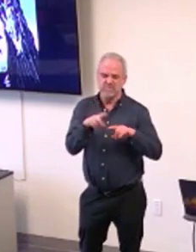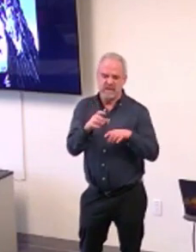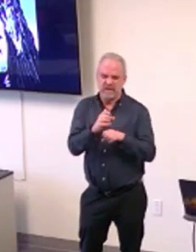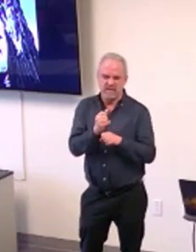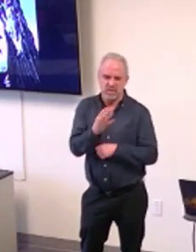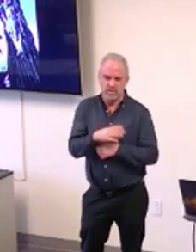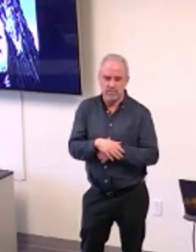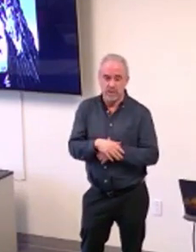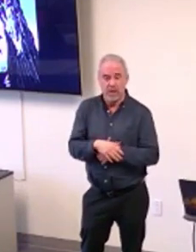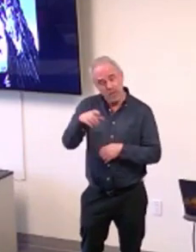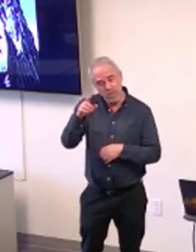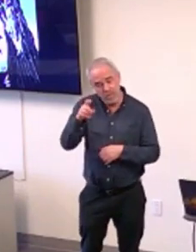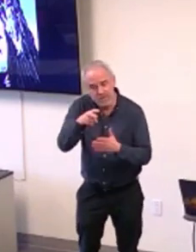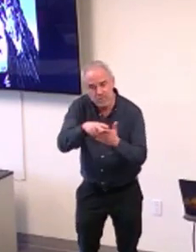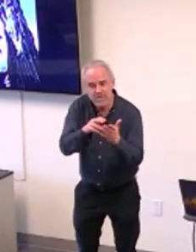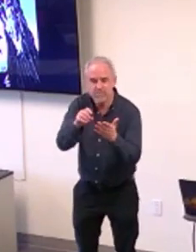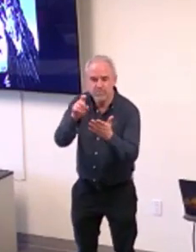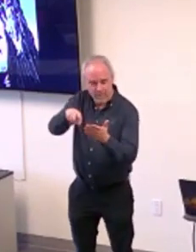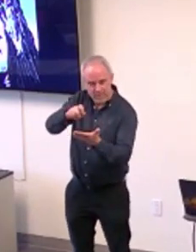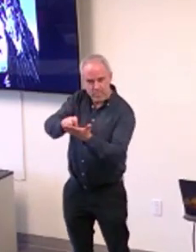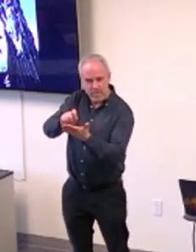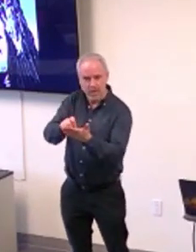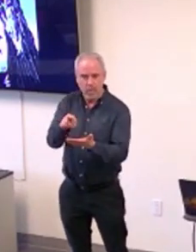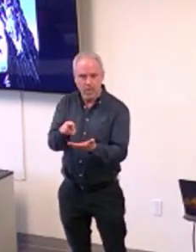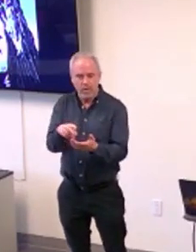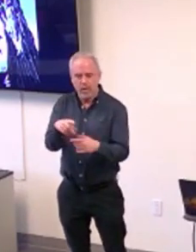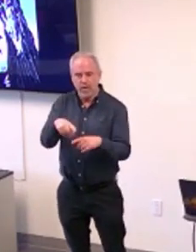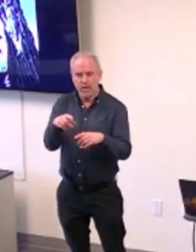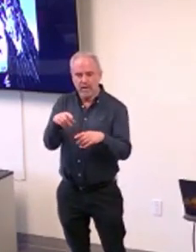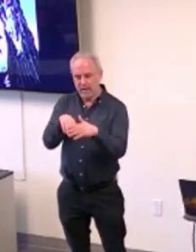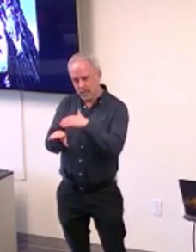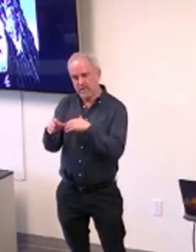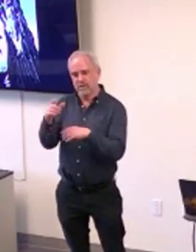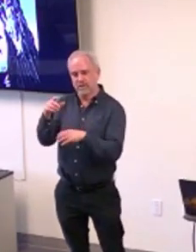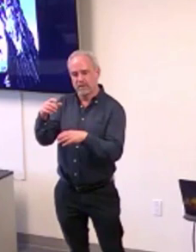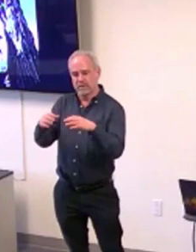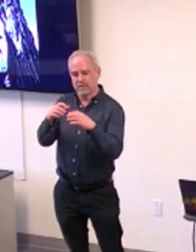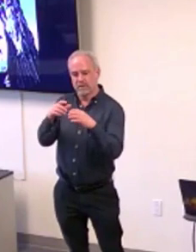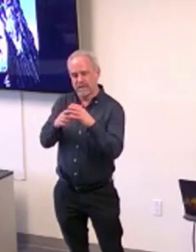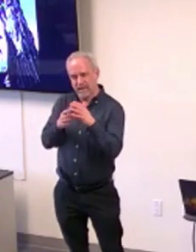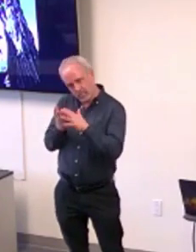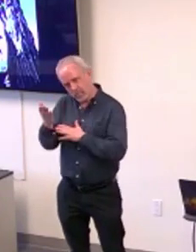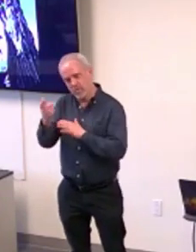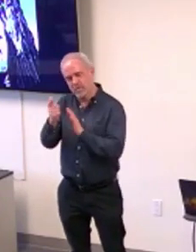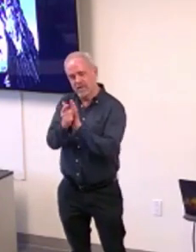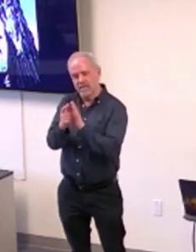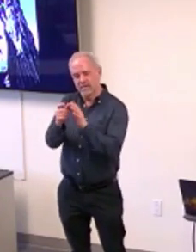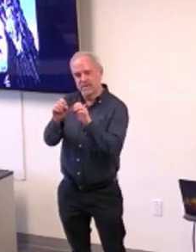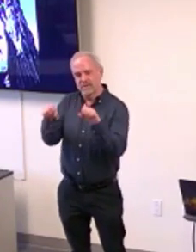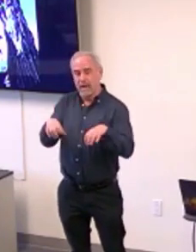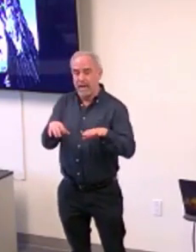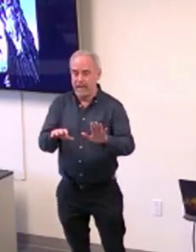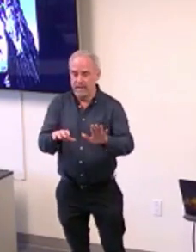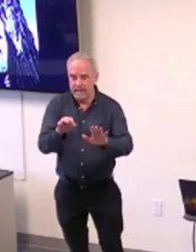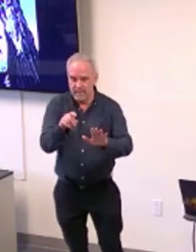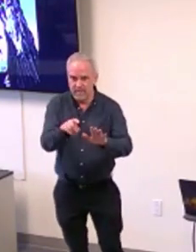And so on and so forth, right? And oh gosh, if you can't read and write, you're certainly less intelligent than everyone else.